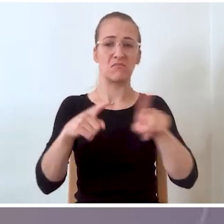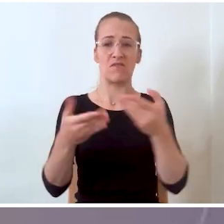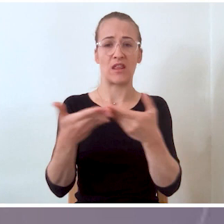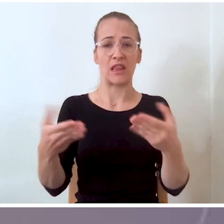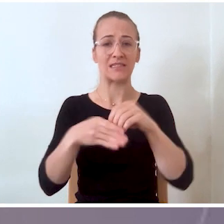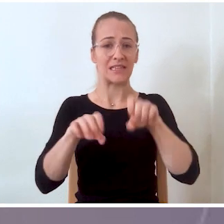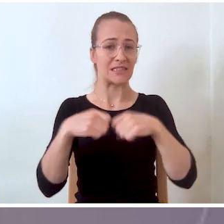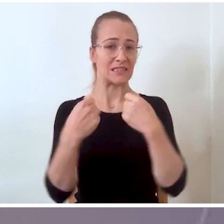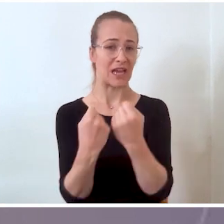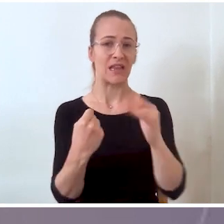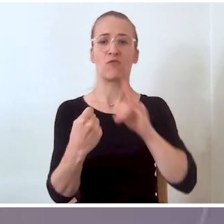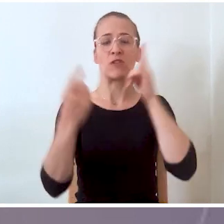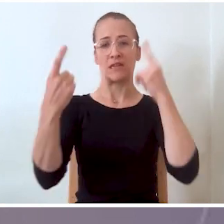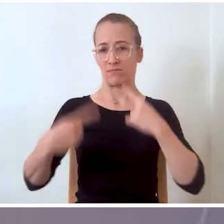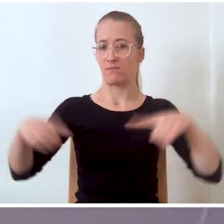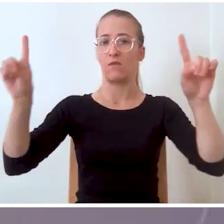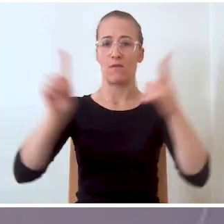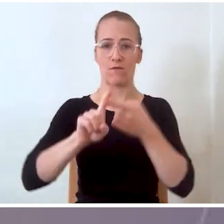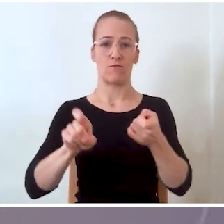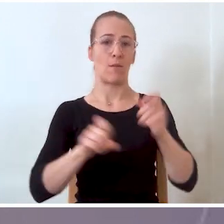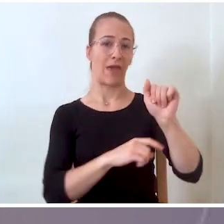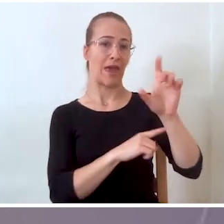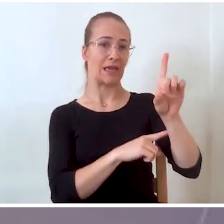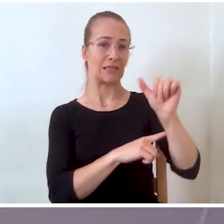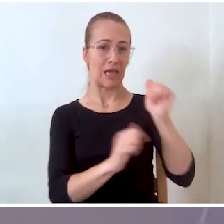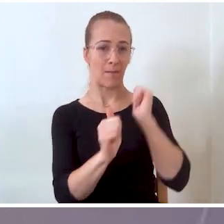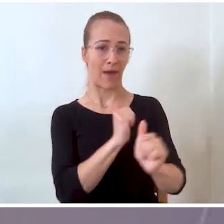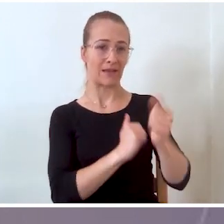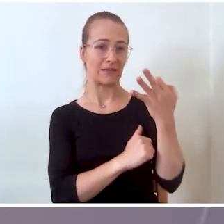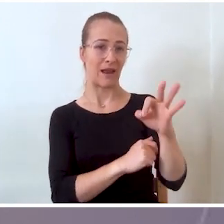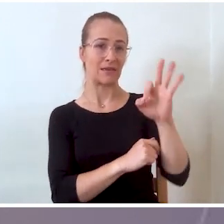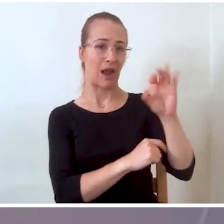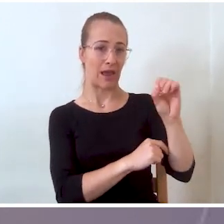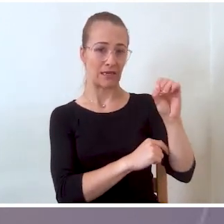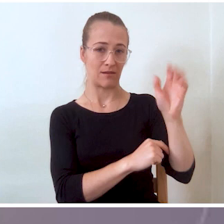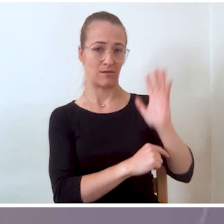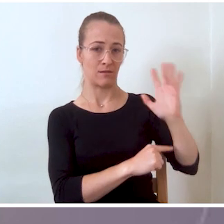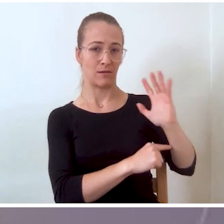that have been really successful since the ADA was signed in 1990, but what we're talking about now